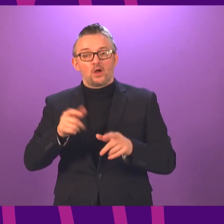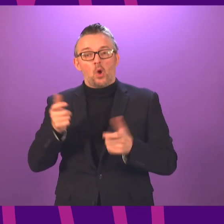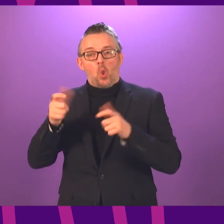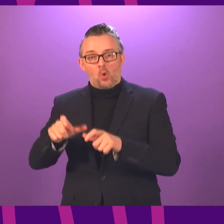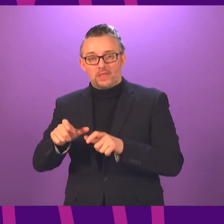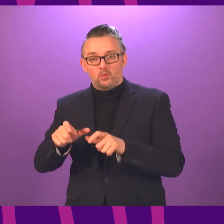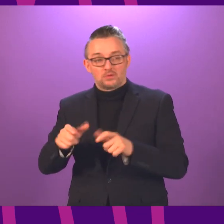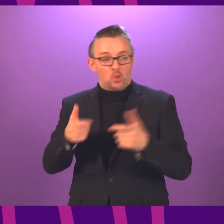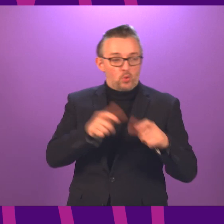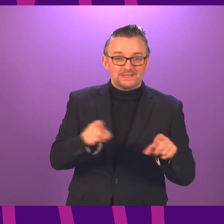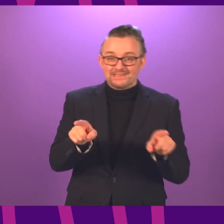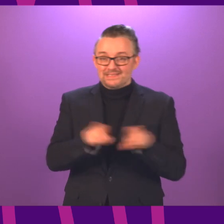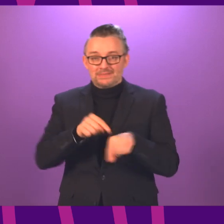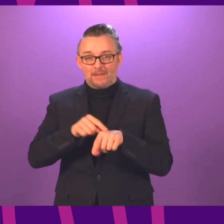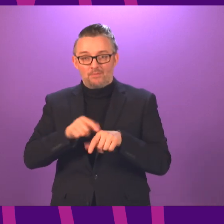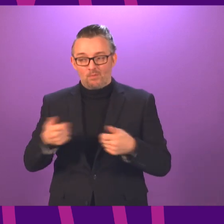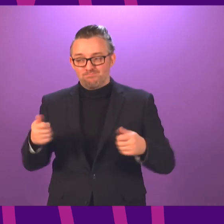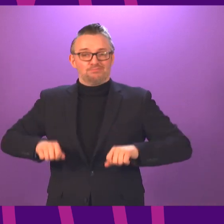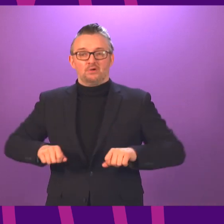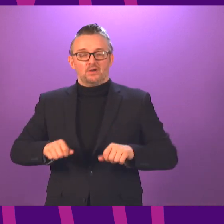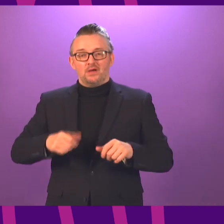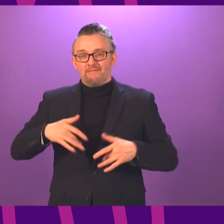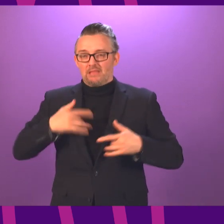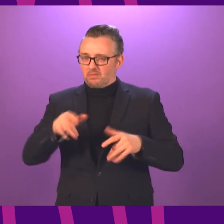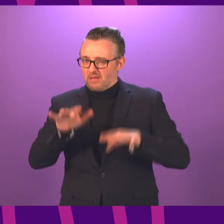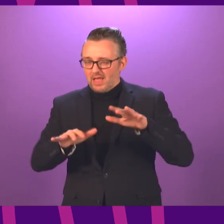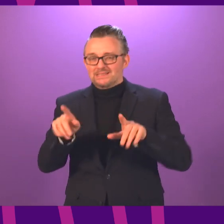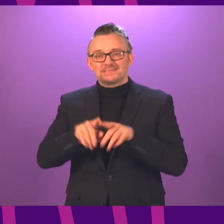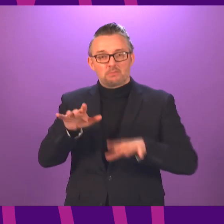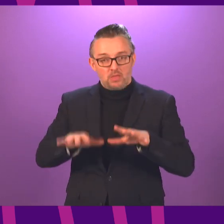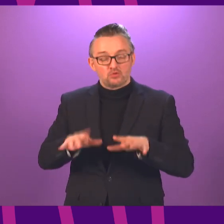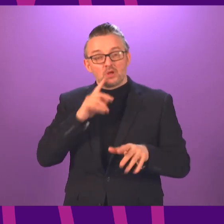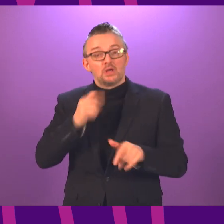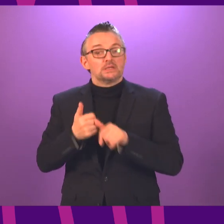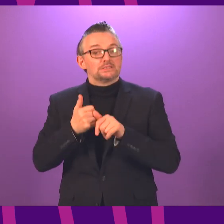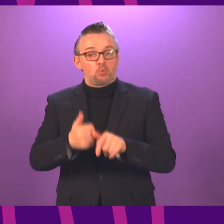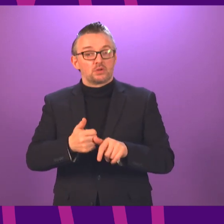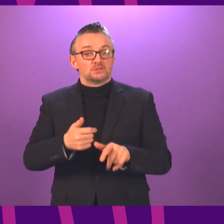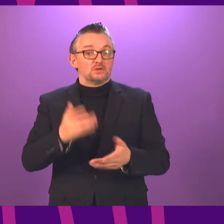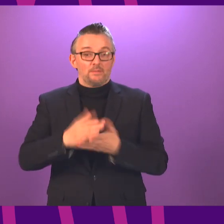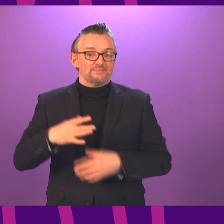there will not be massive differences, so such support will be needed. It is also important